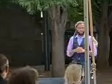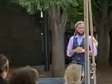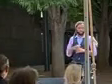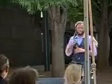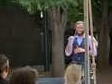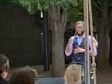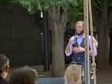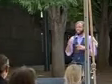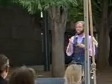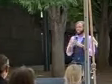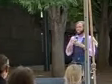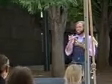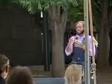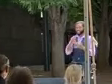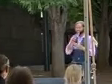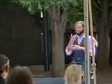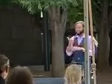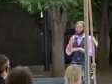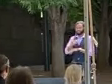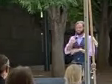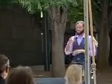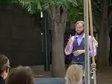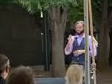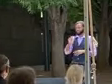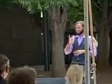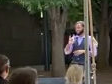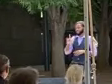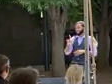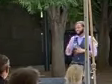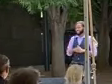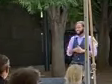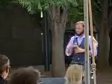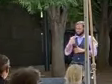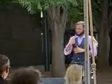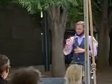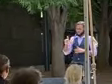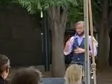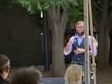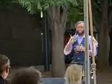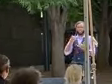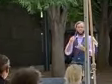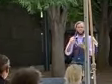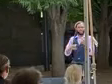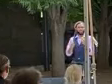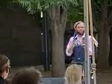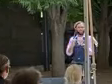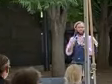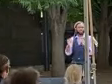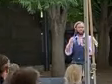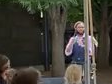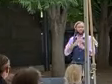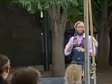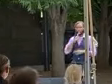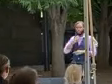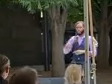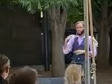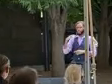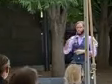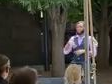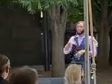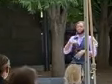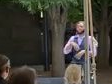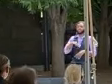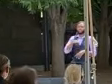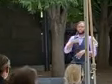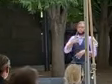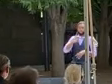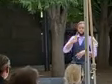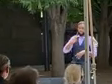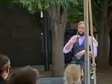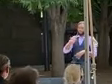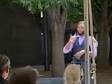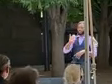As I turn the mic back over to Chris Bell, I want to end with the phrase that my old bosses, Alan Reich and Mike Deland would say to each other at the end of each conversation